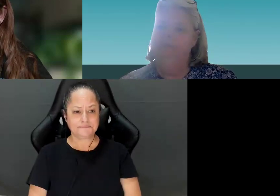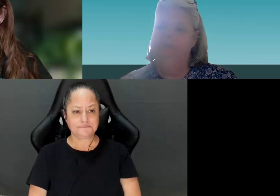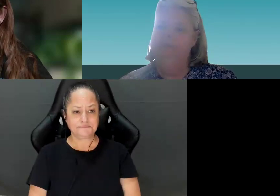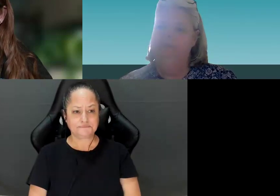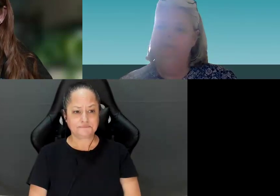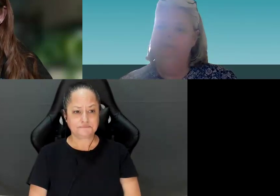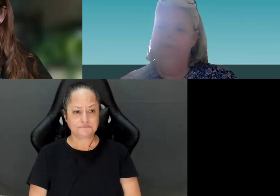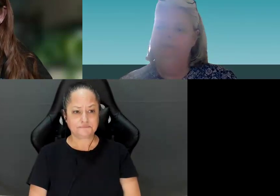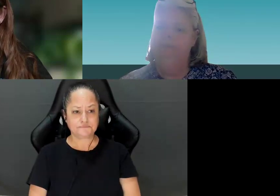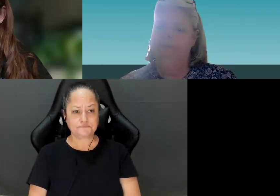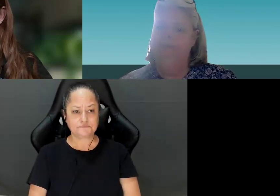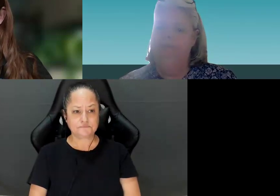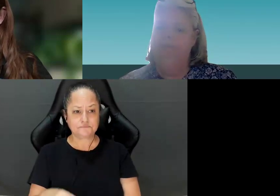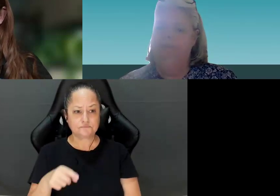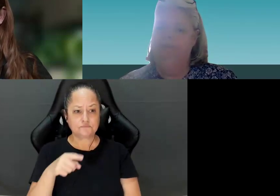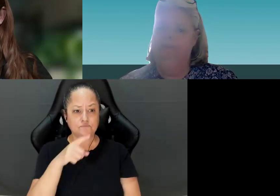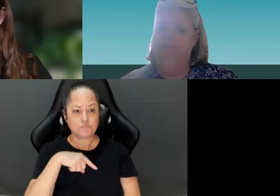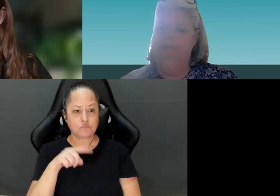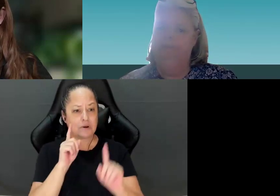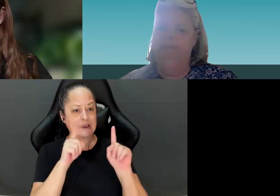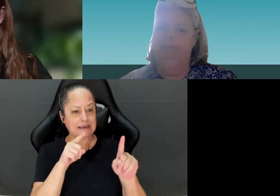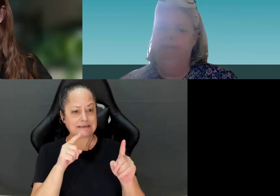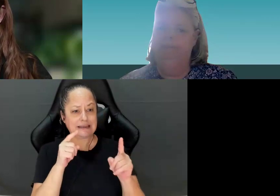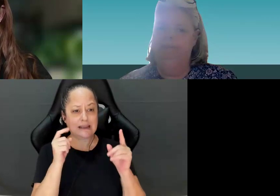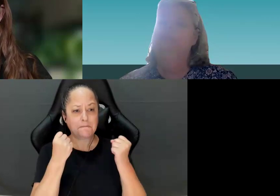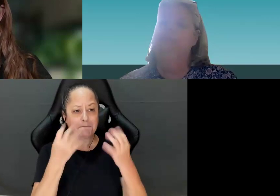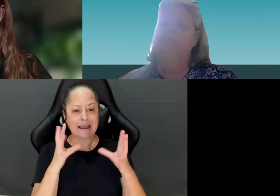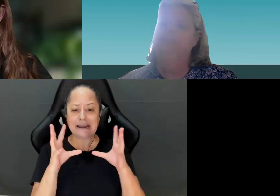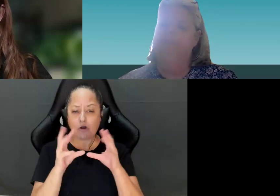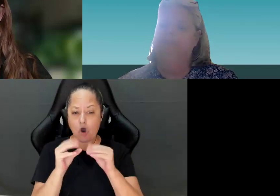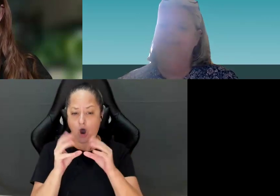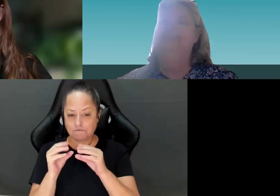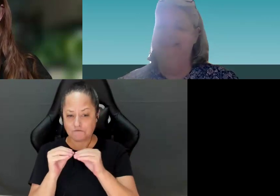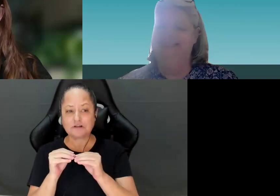And so we attend a lot of conferences as I'm sure you can imagine.